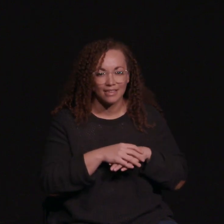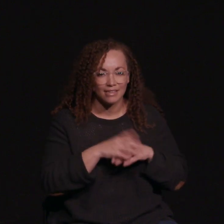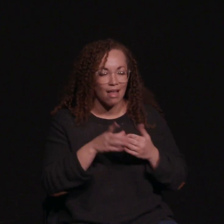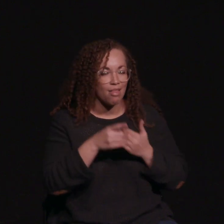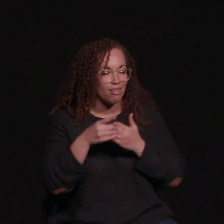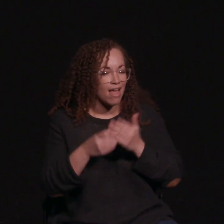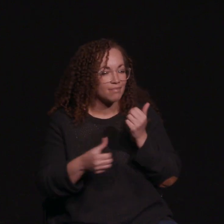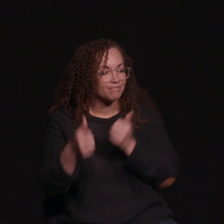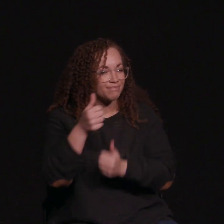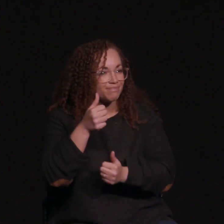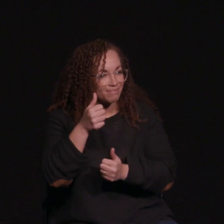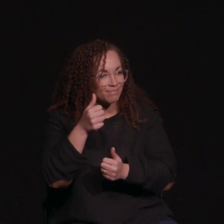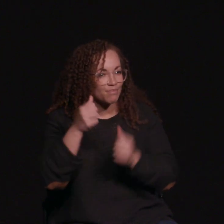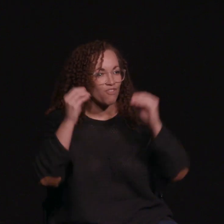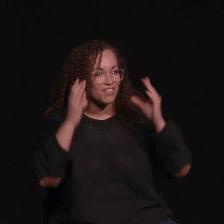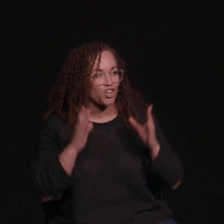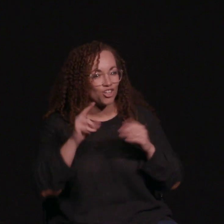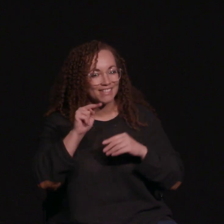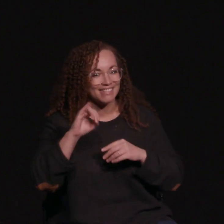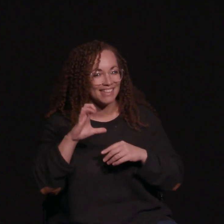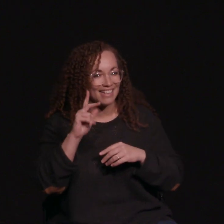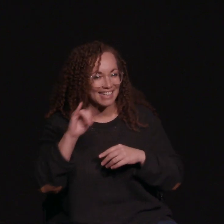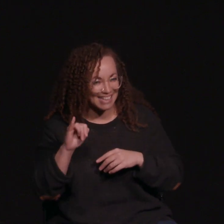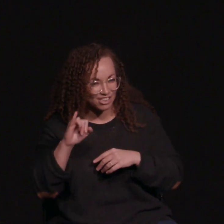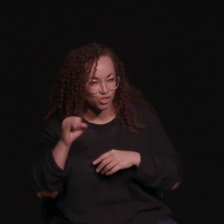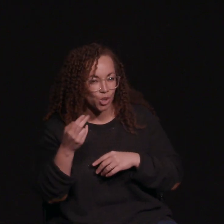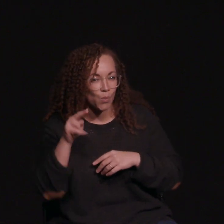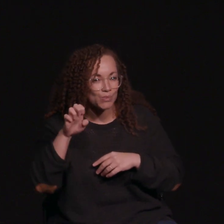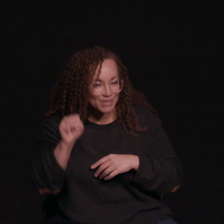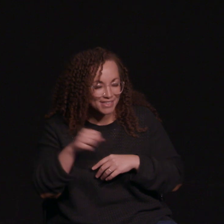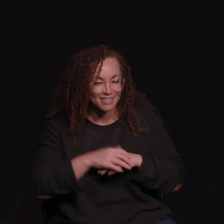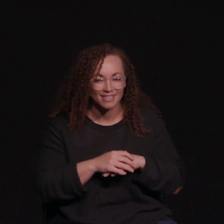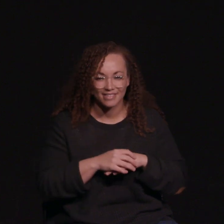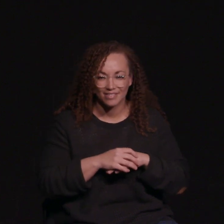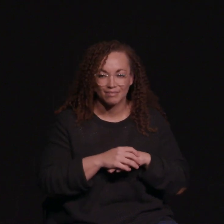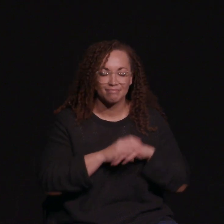Nikki Jones, with incredible staff support from Sandy